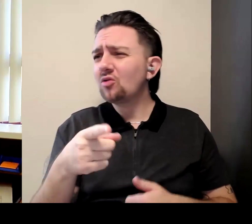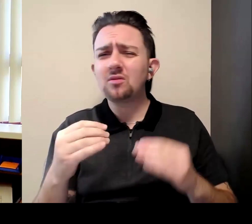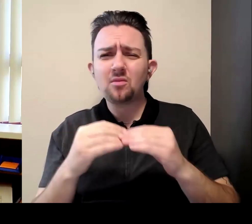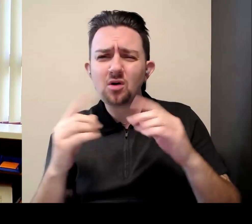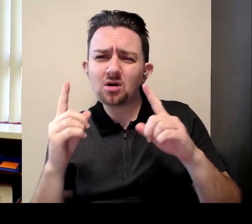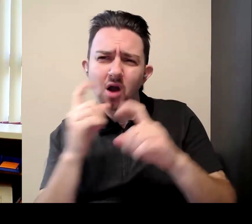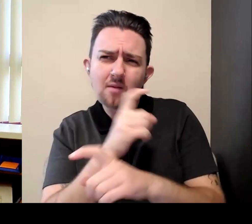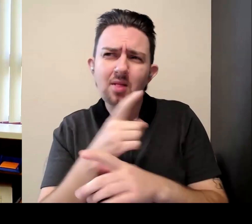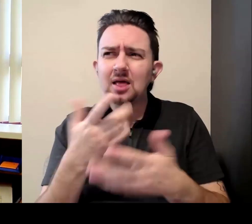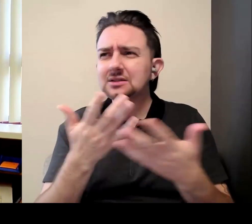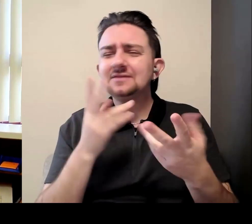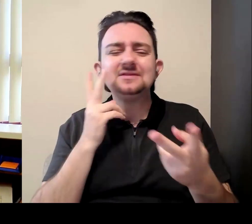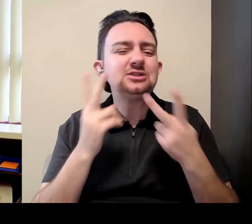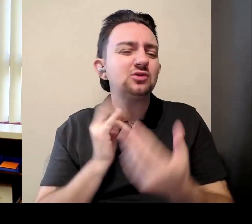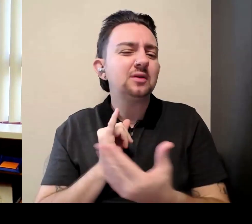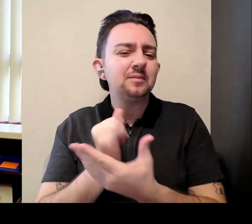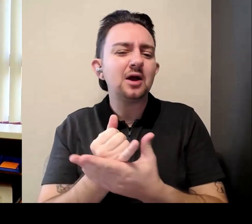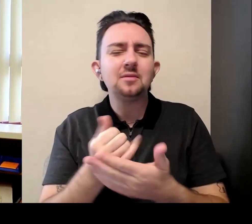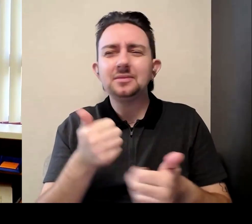How can you determine whether there is a comorbidity?